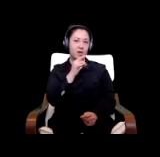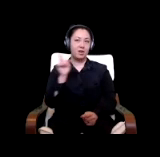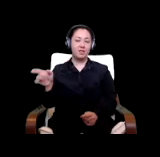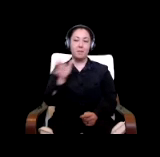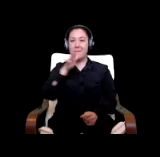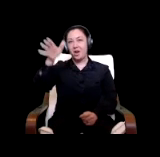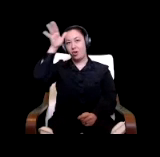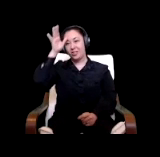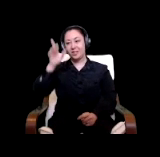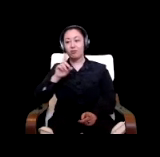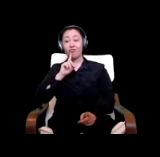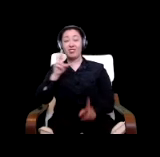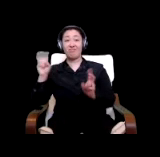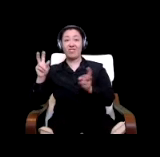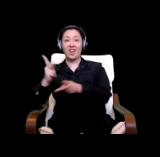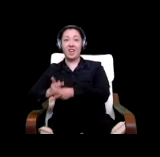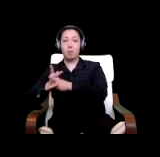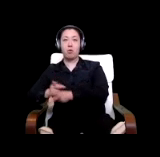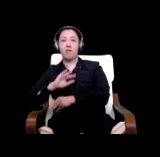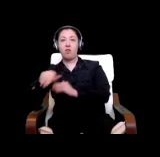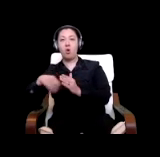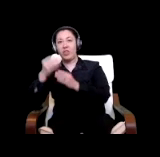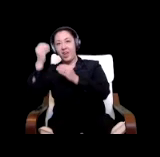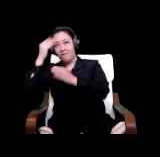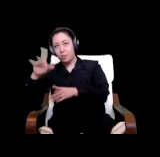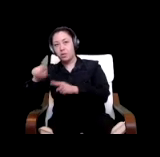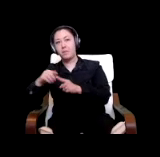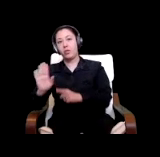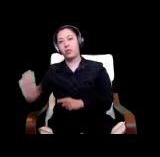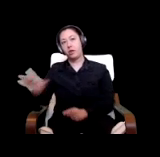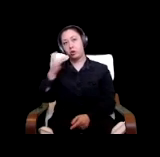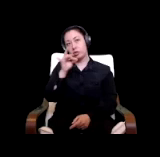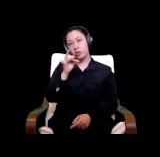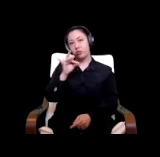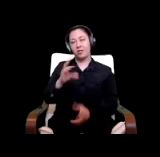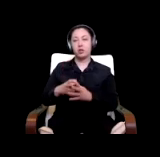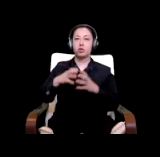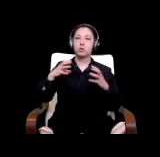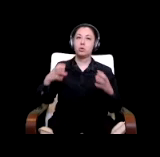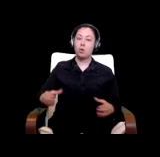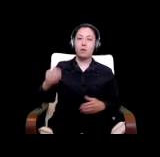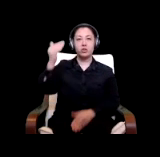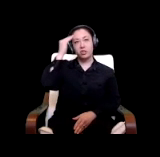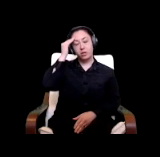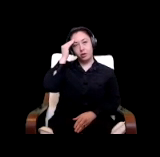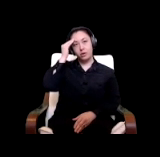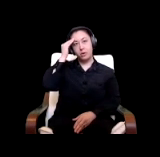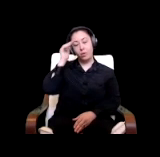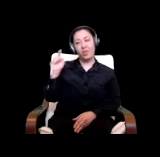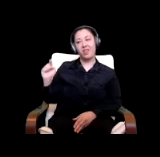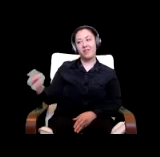about their children. There is so much to know. And it is really --they are the expert